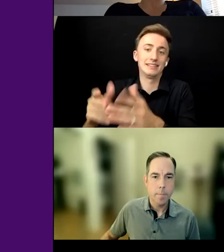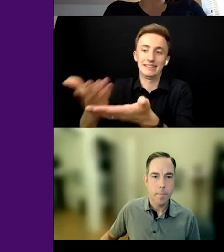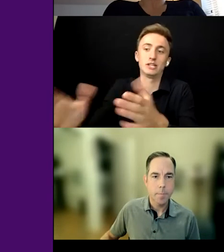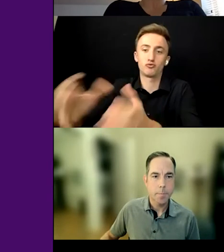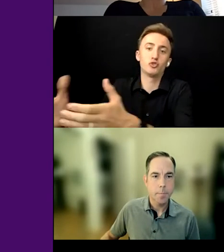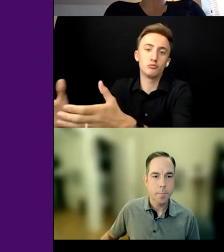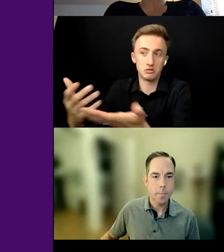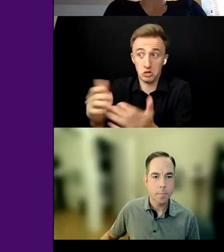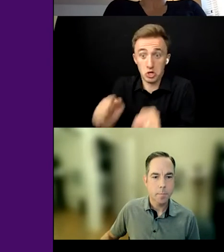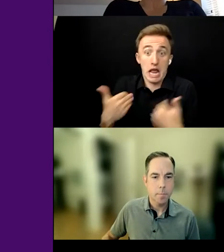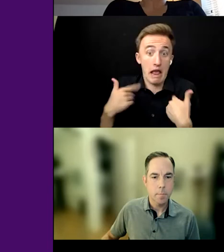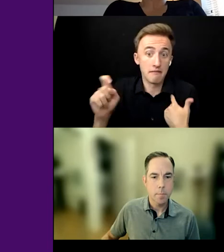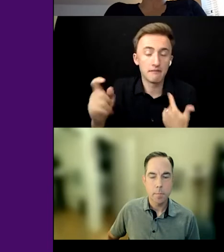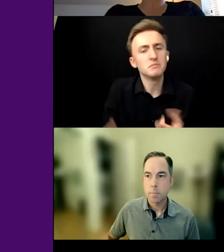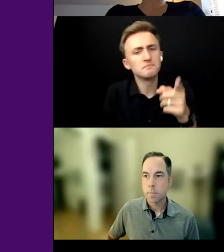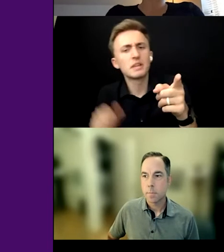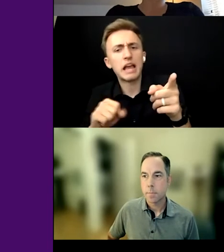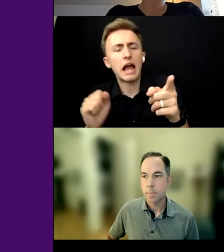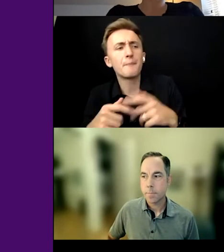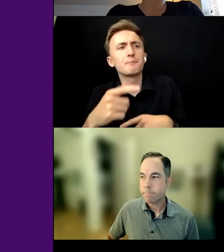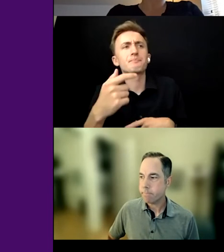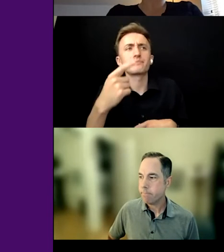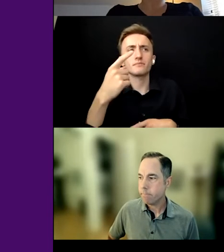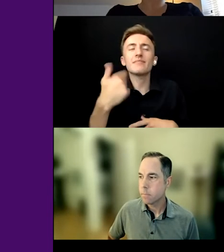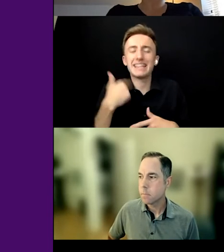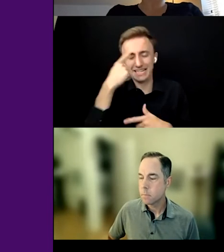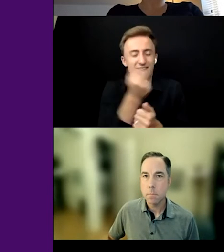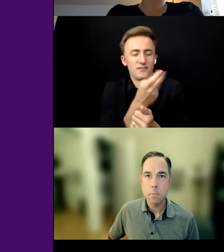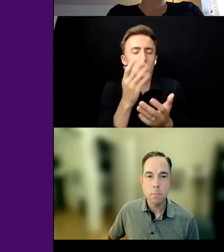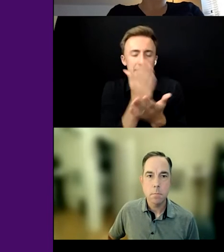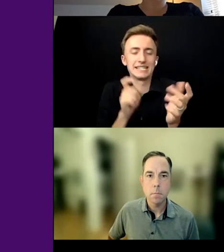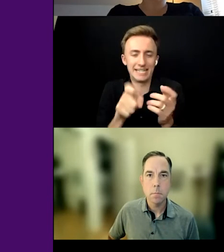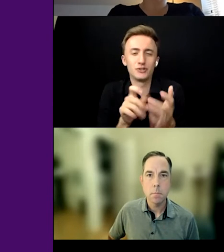And this is where things need to come into alignment. You need and I soaked code for